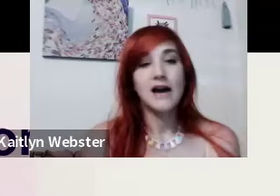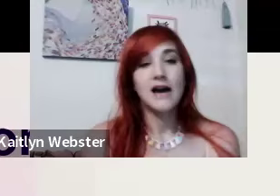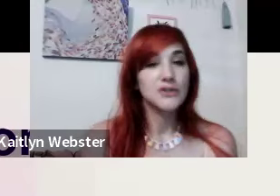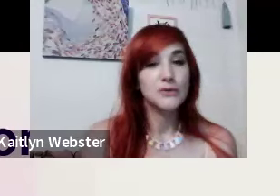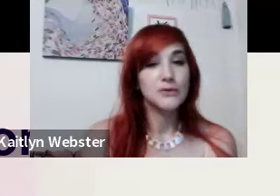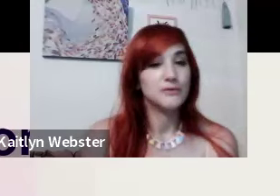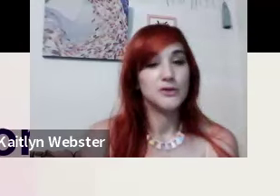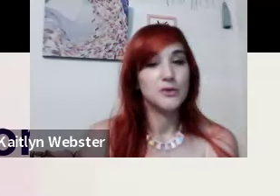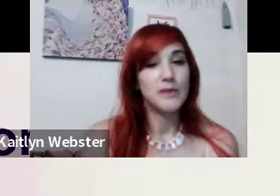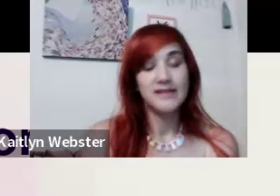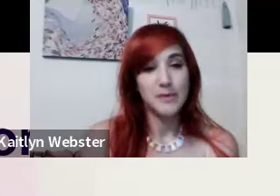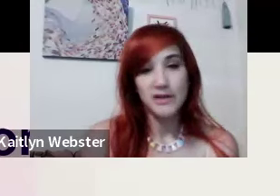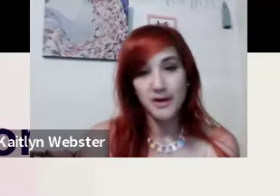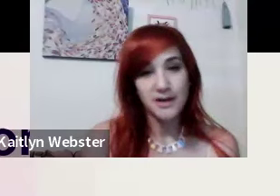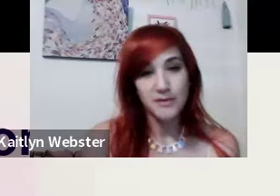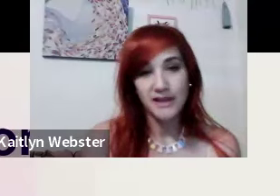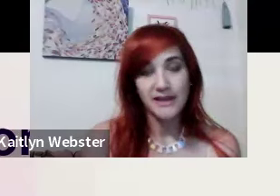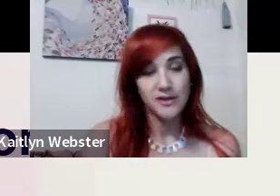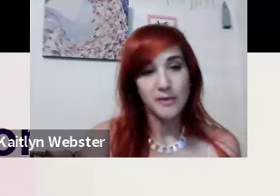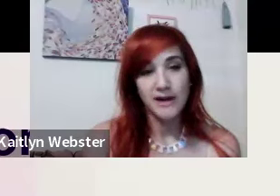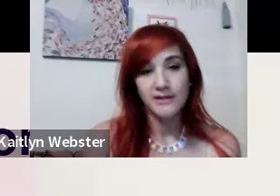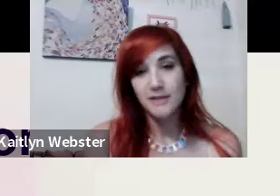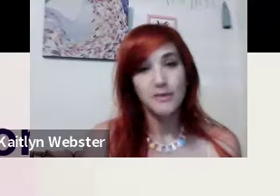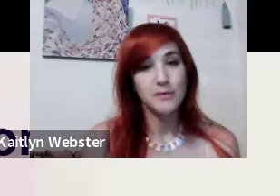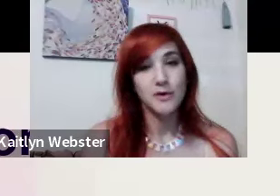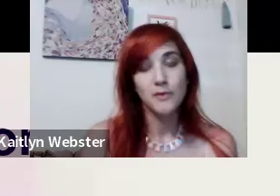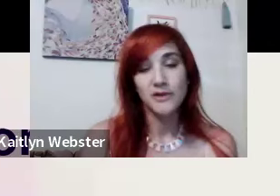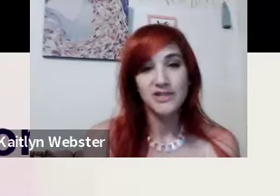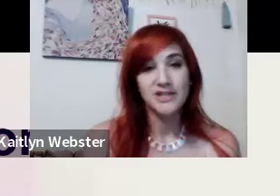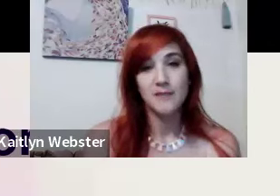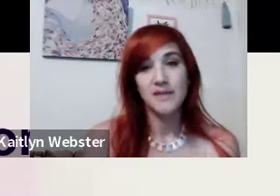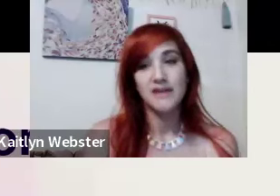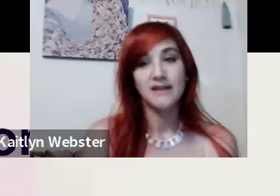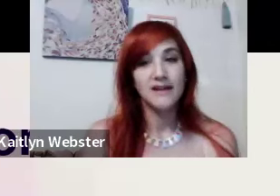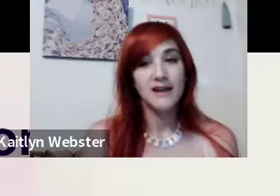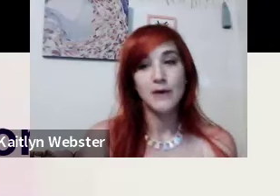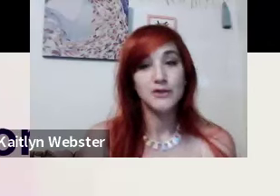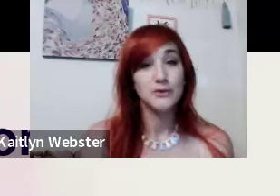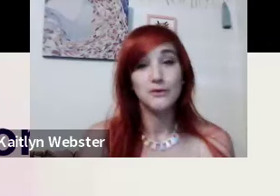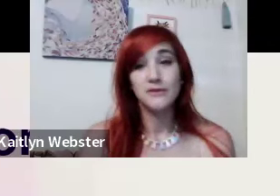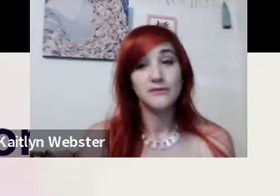how to do basic bench work in molecular biology but more importantly, she taught me how to